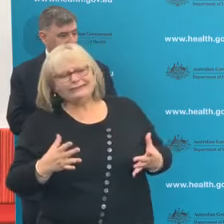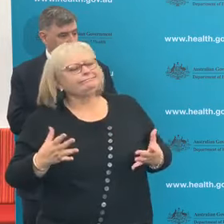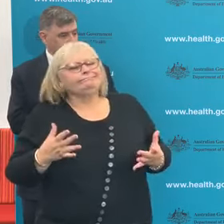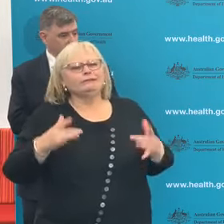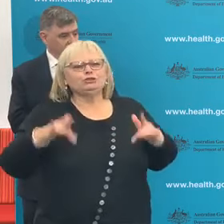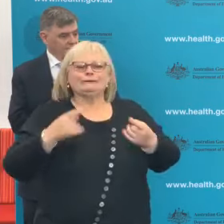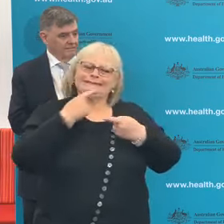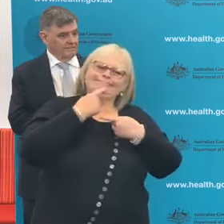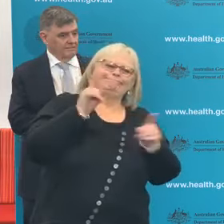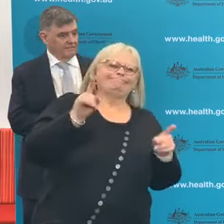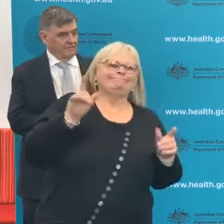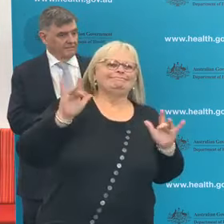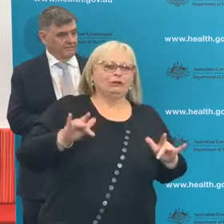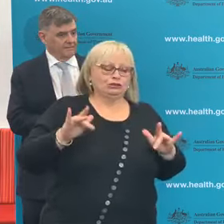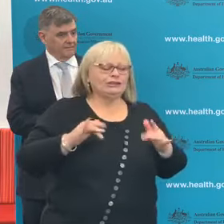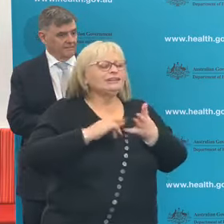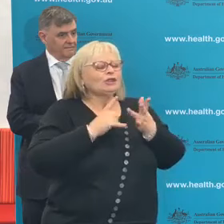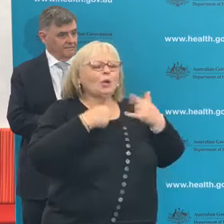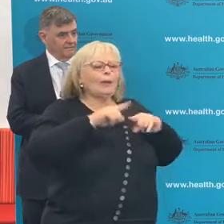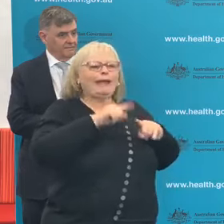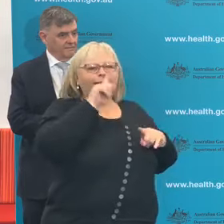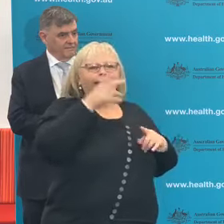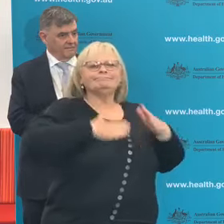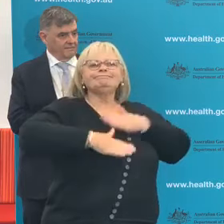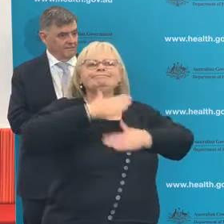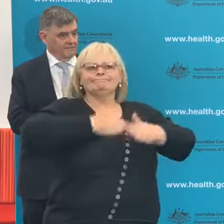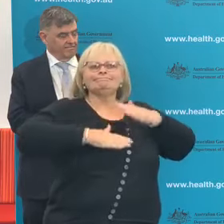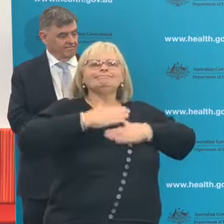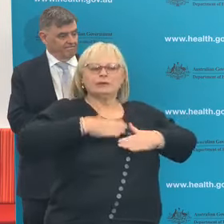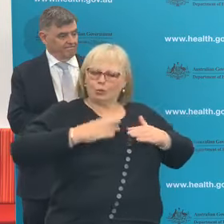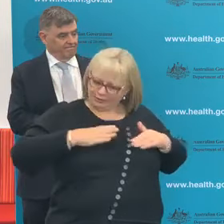So we moved forward to provide a capability that can support the